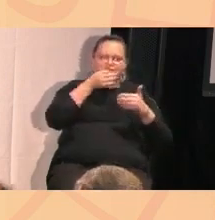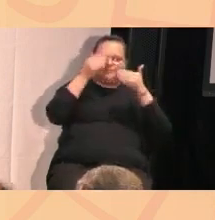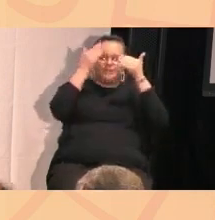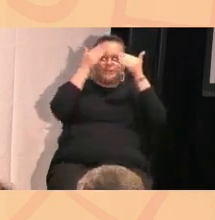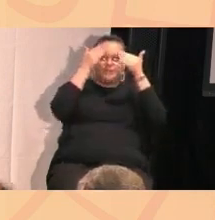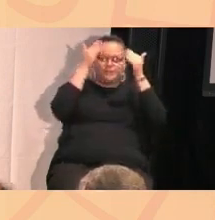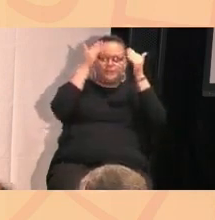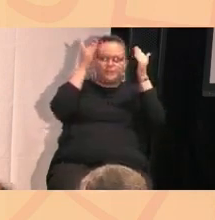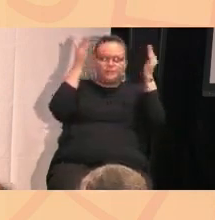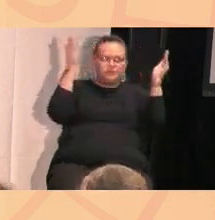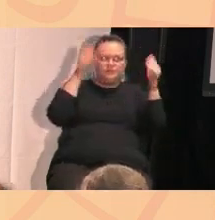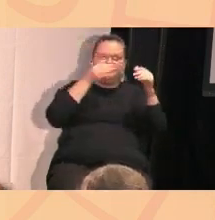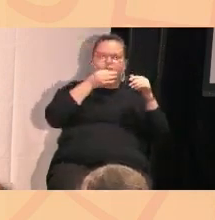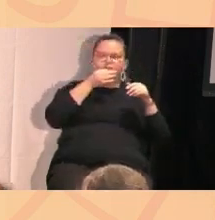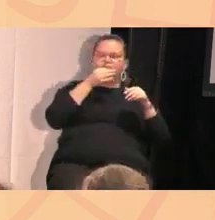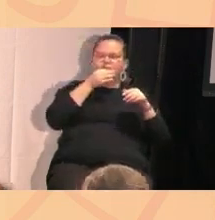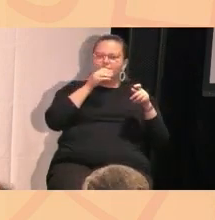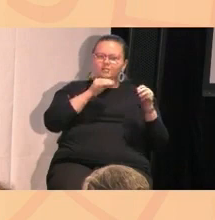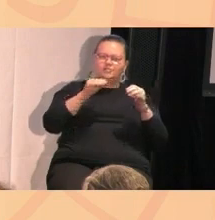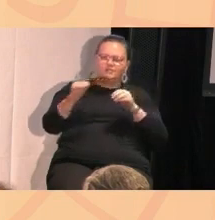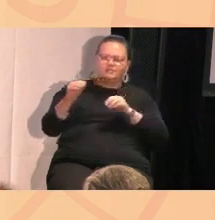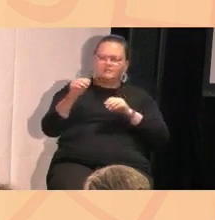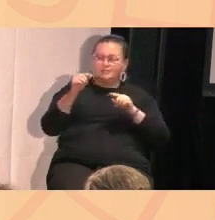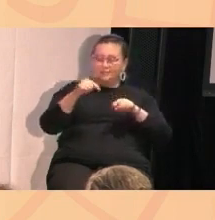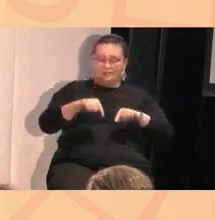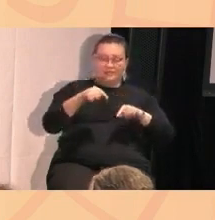The legacy should be that you create a conversation